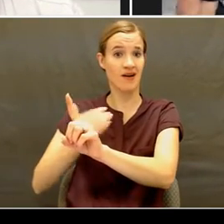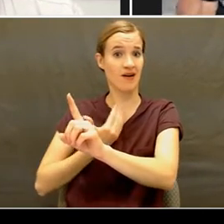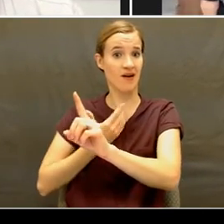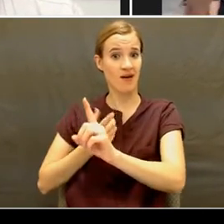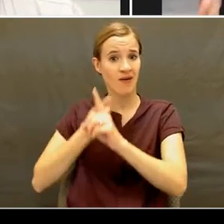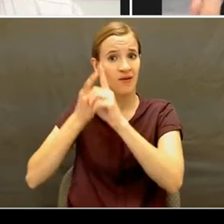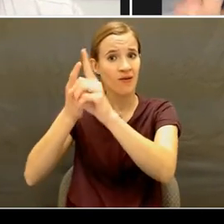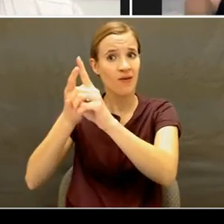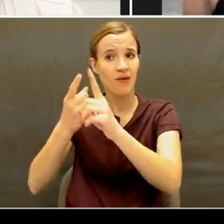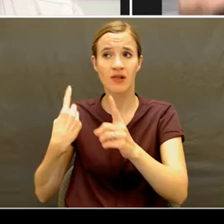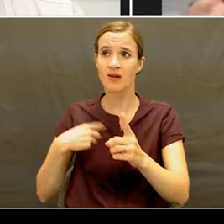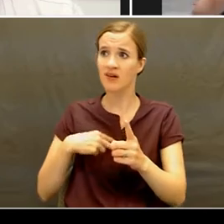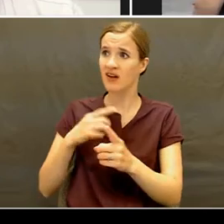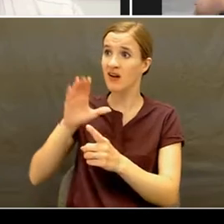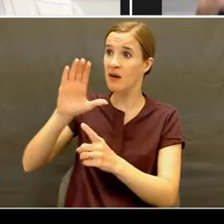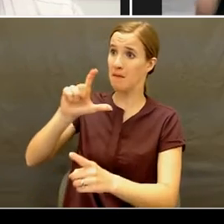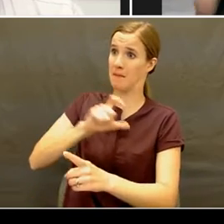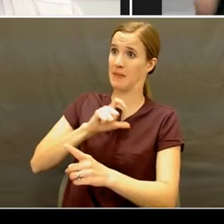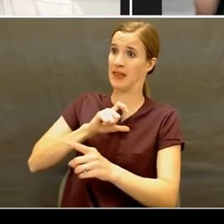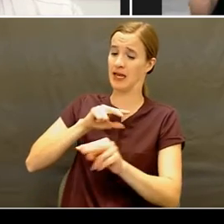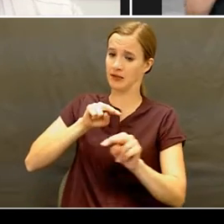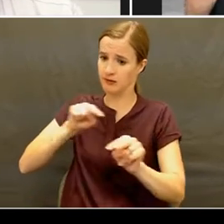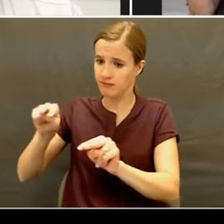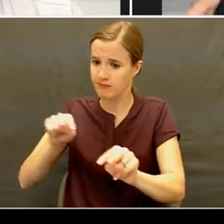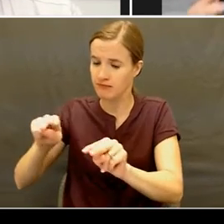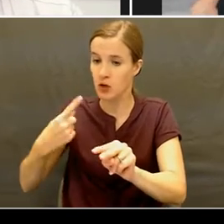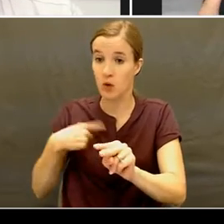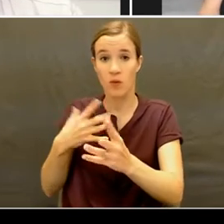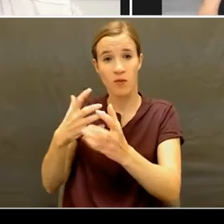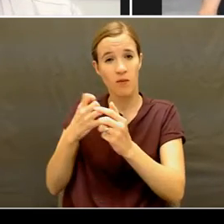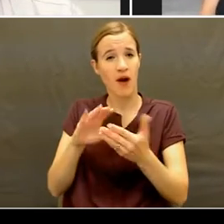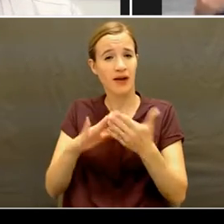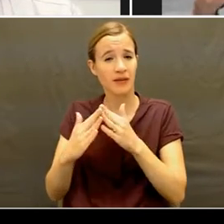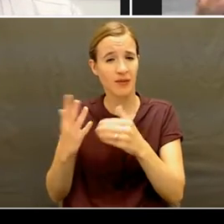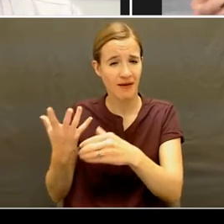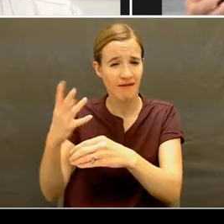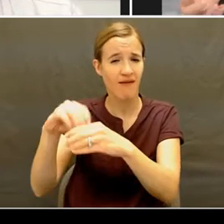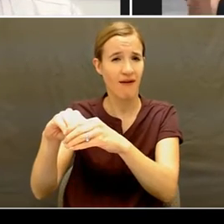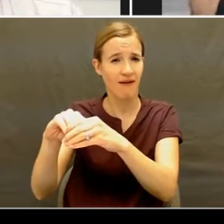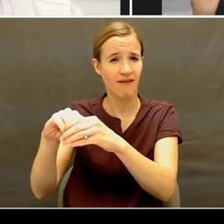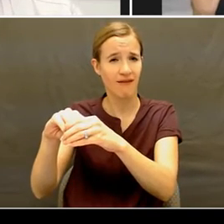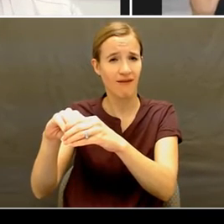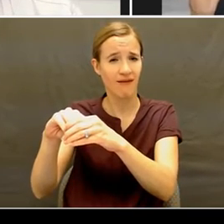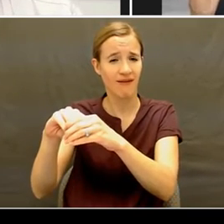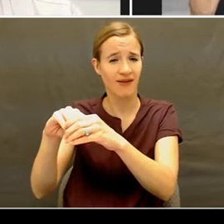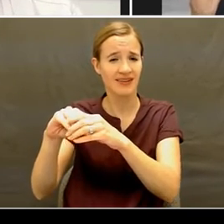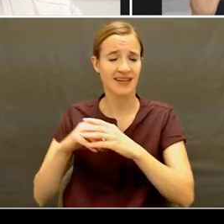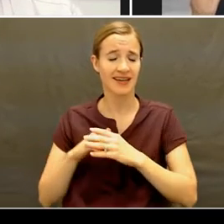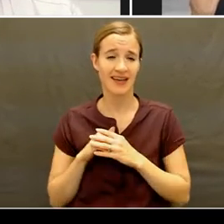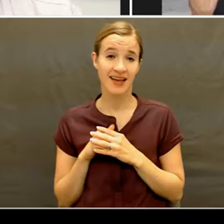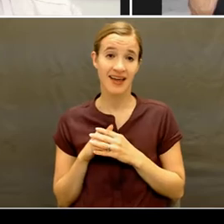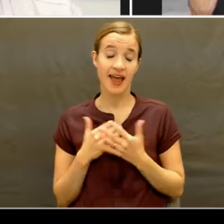want the community to be a community policing. And we want you know, in this in the Independent